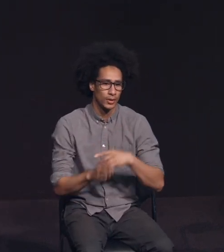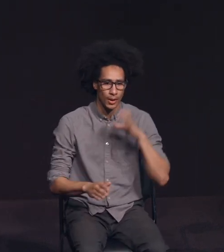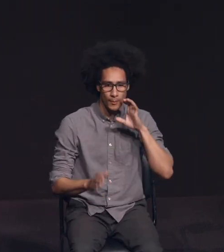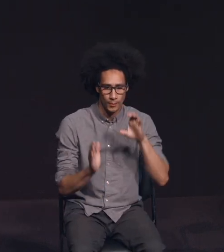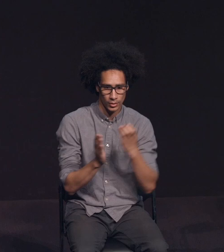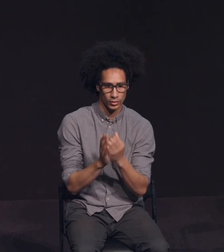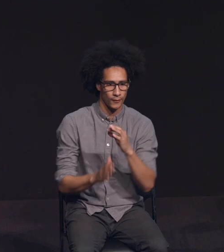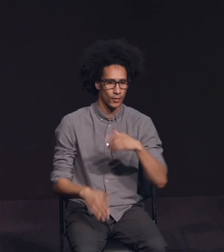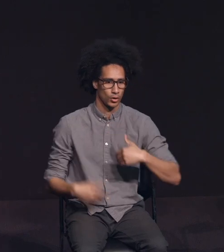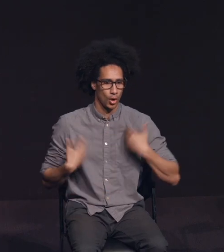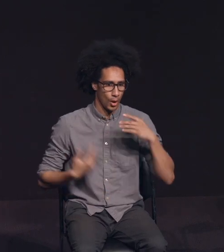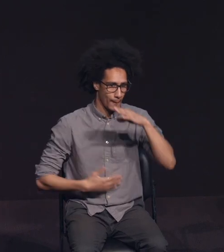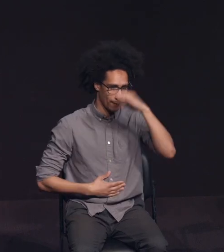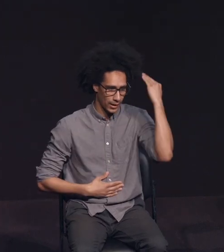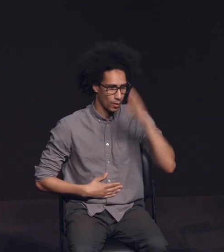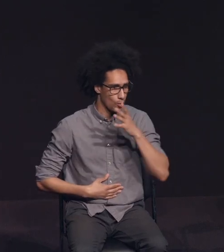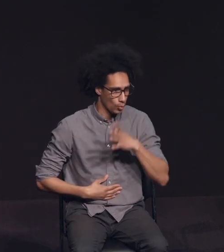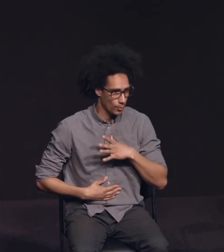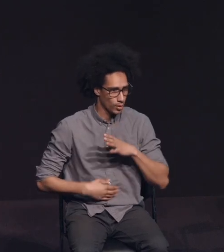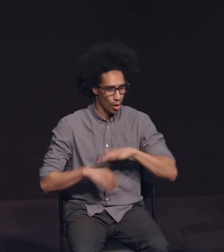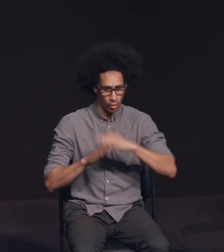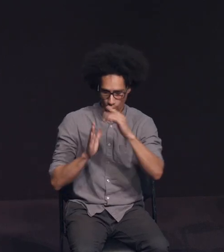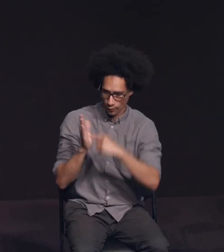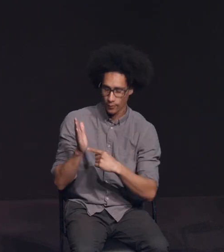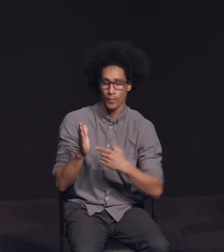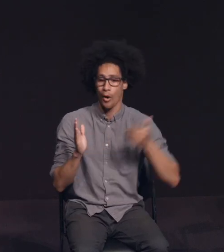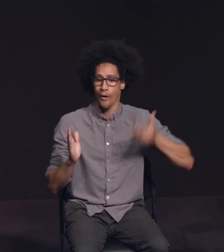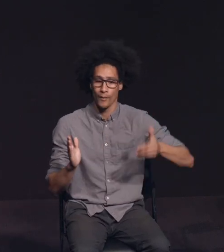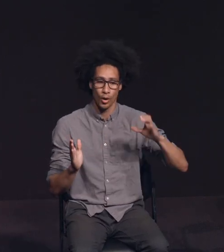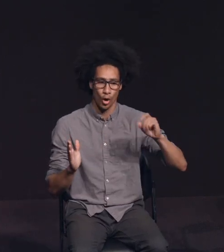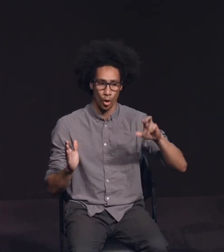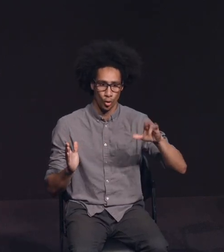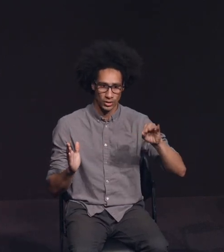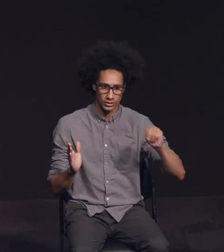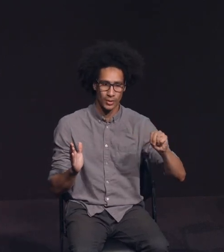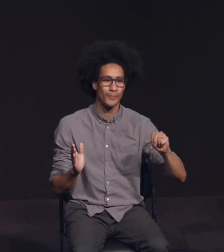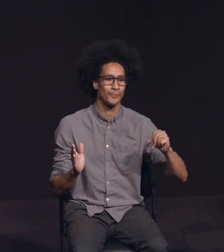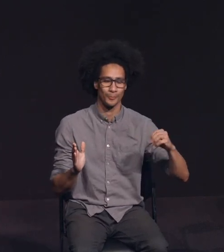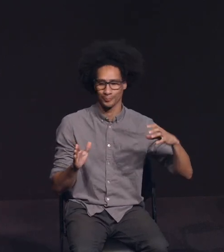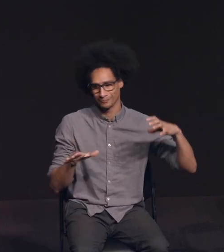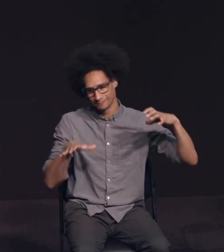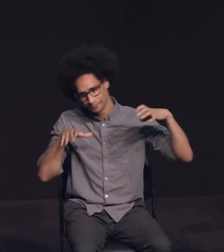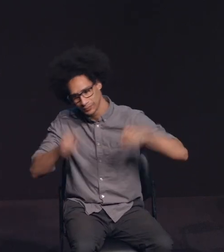woman on the cover. Oftentimes colorism got the best of how the Black elite formed